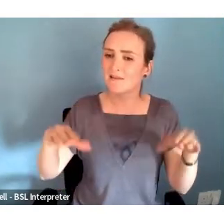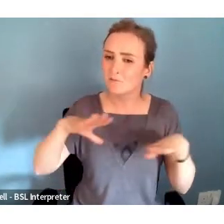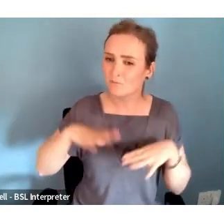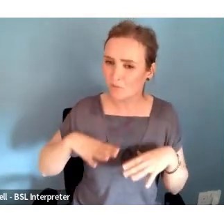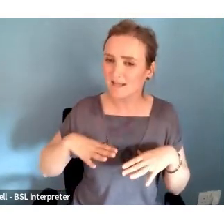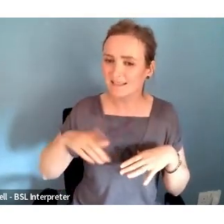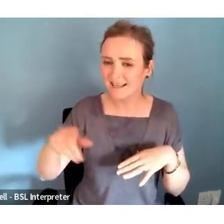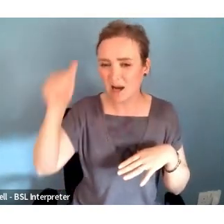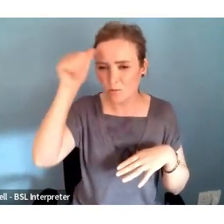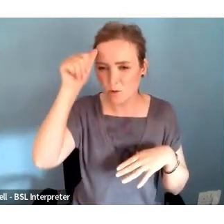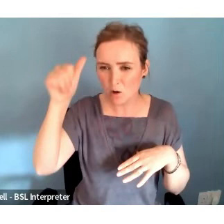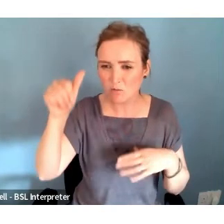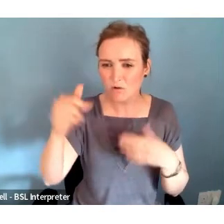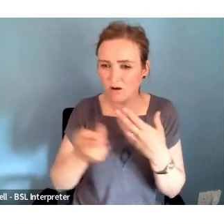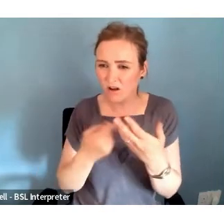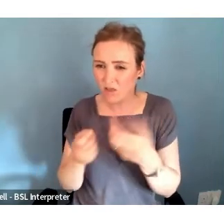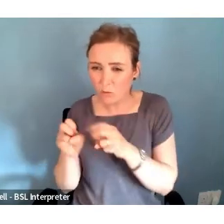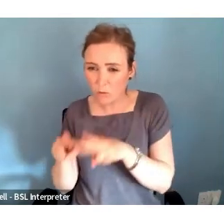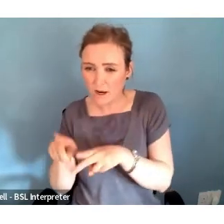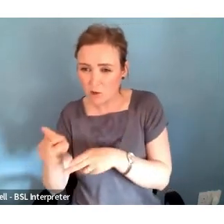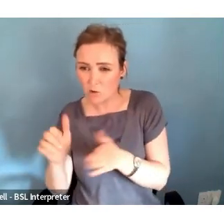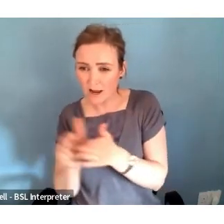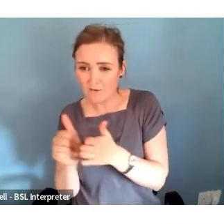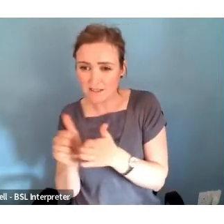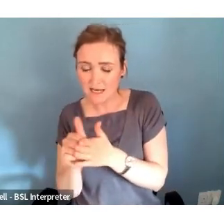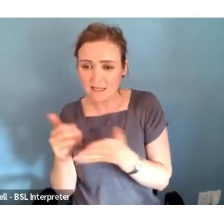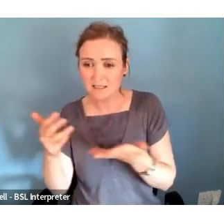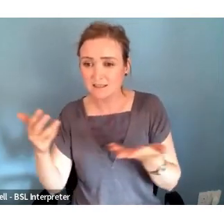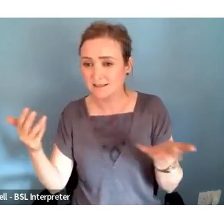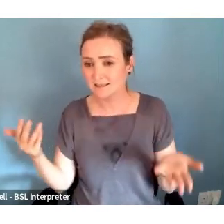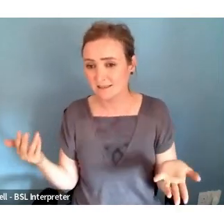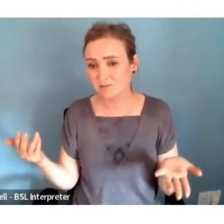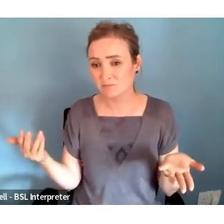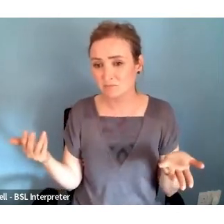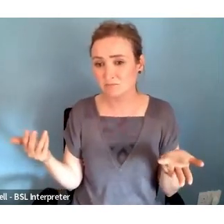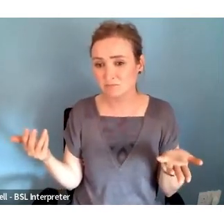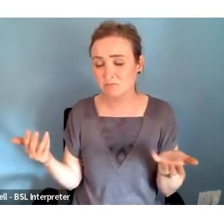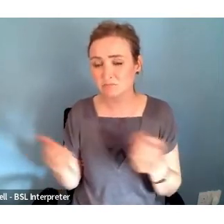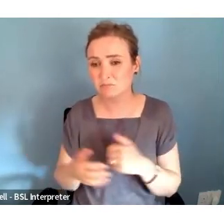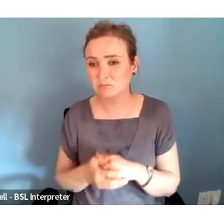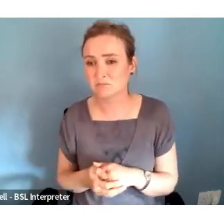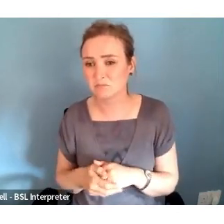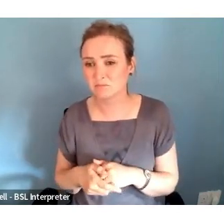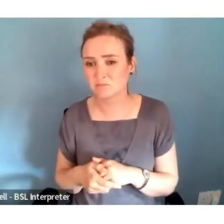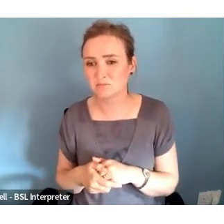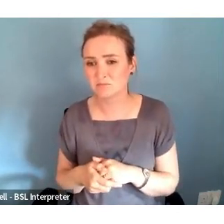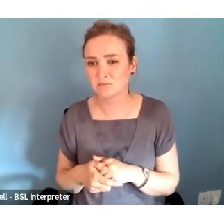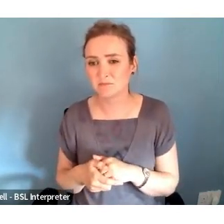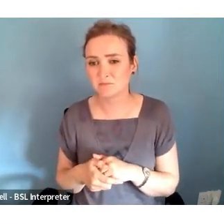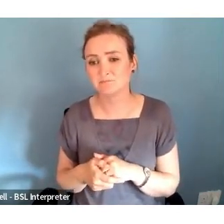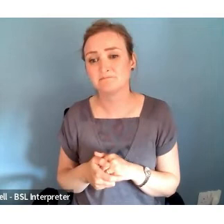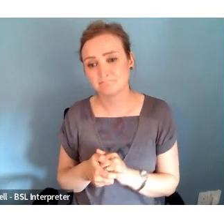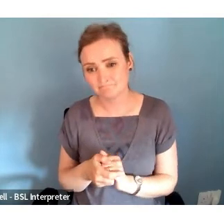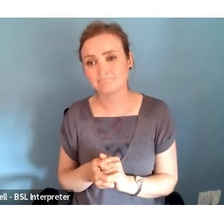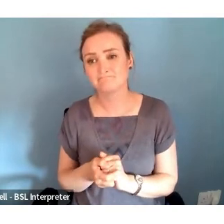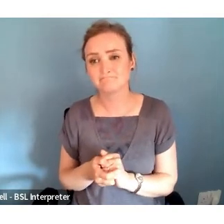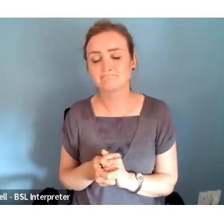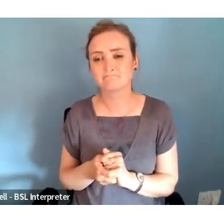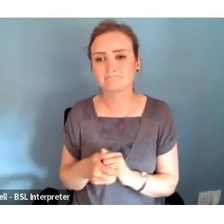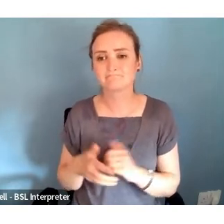you advertise that are kind of more proactive? Yes. As you have said, specialist